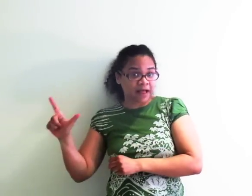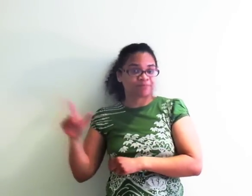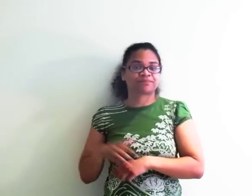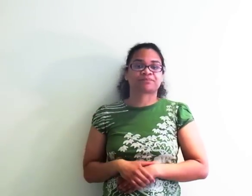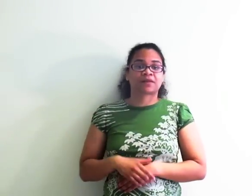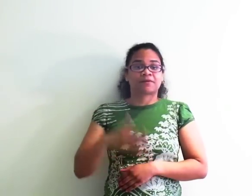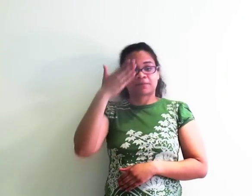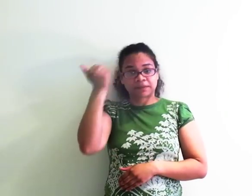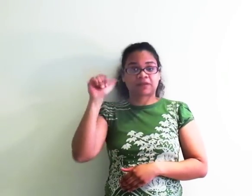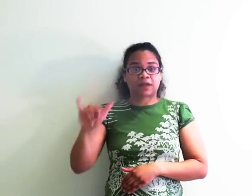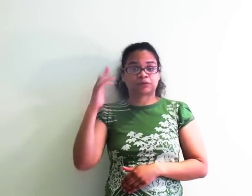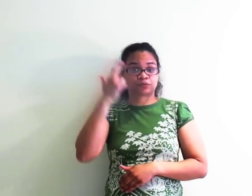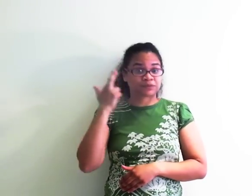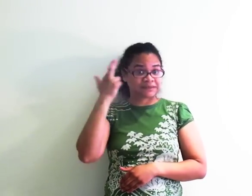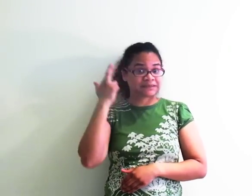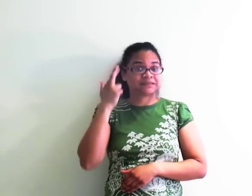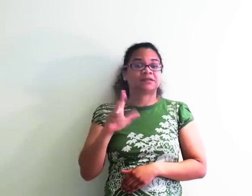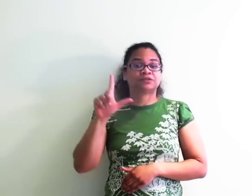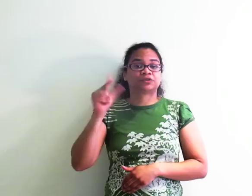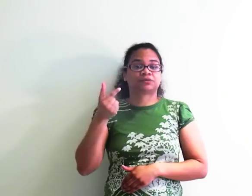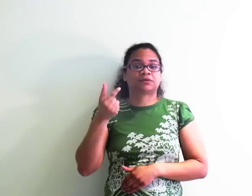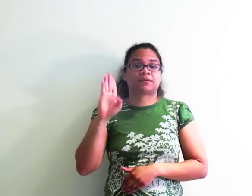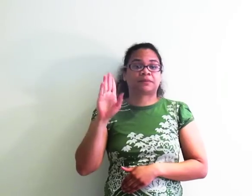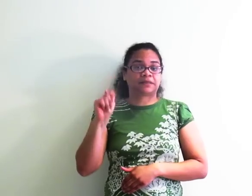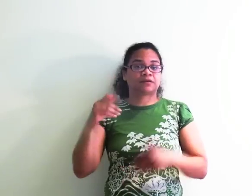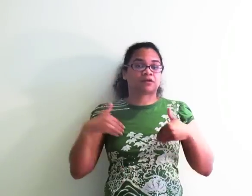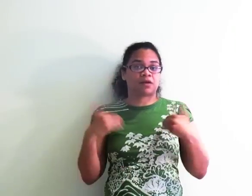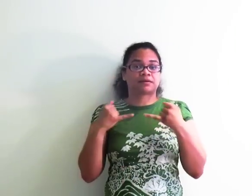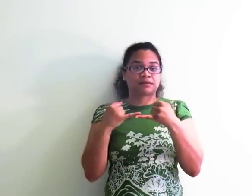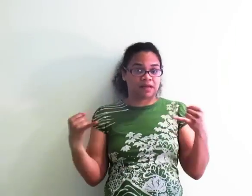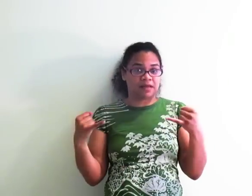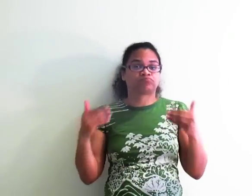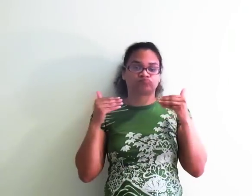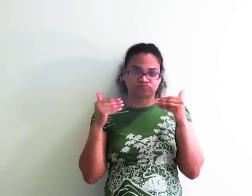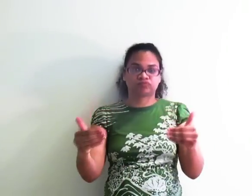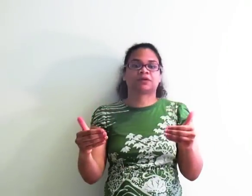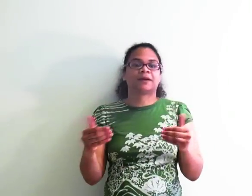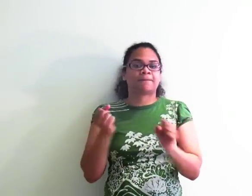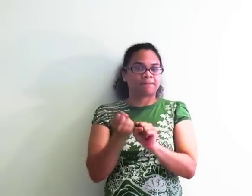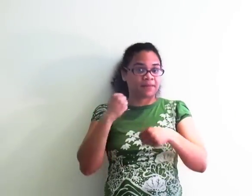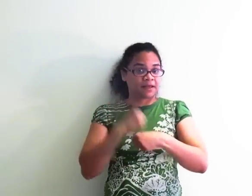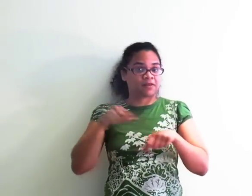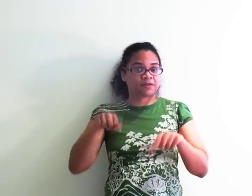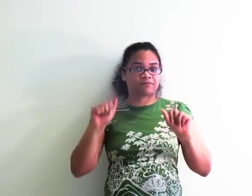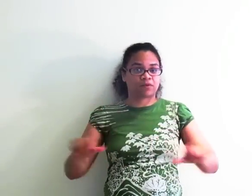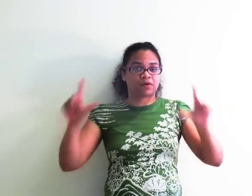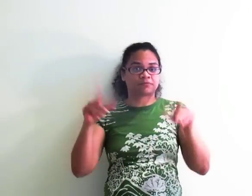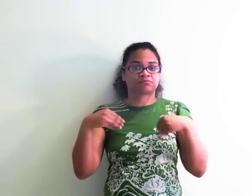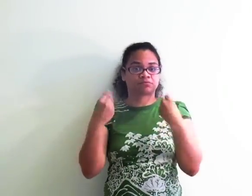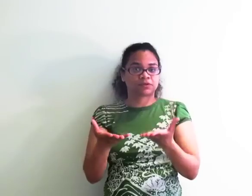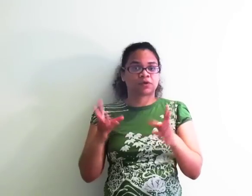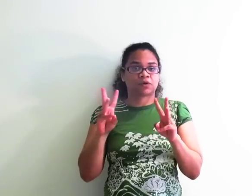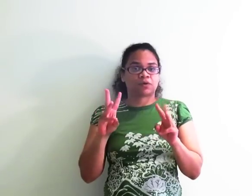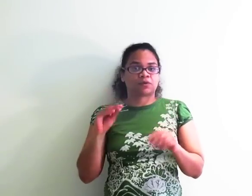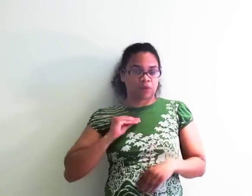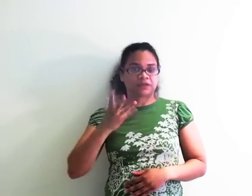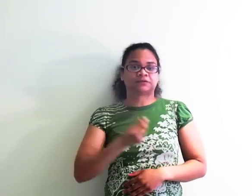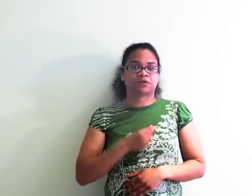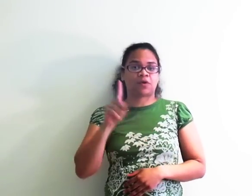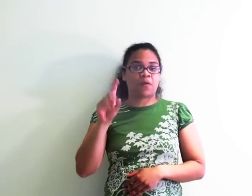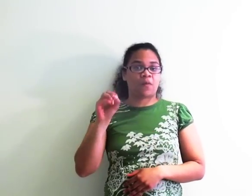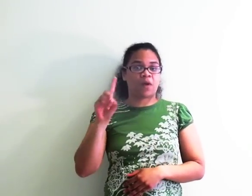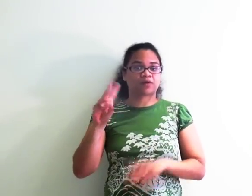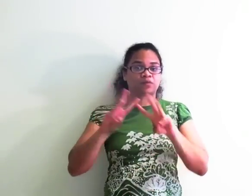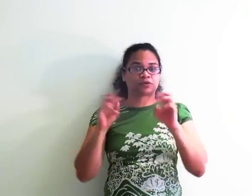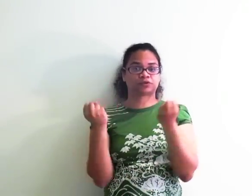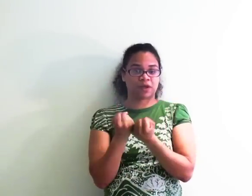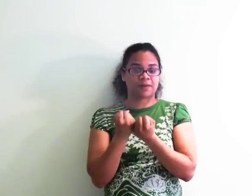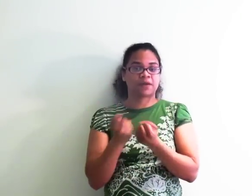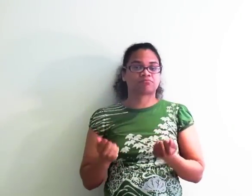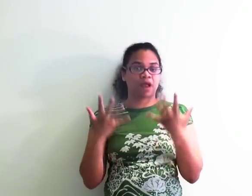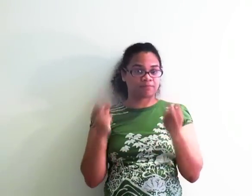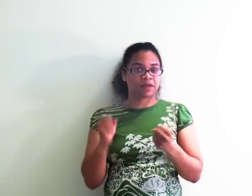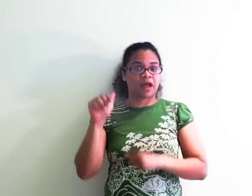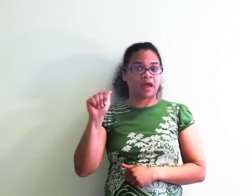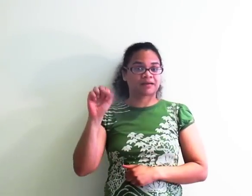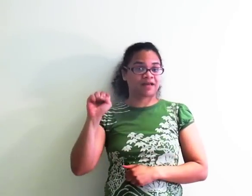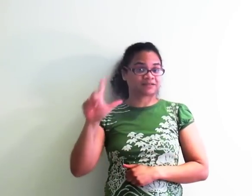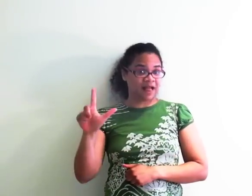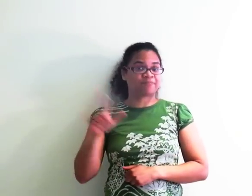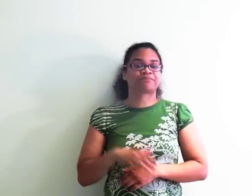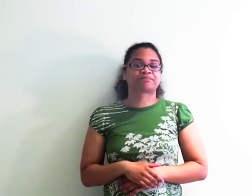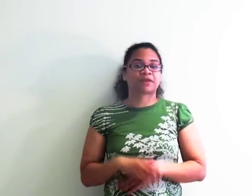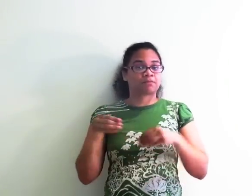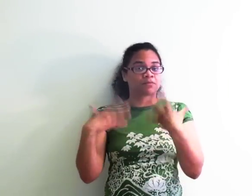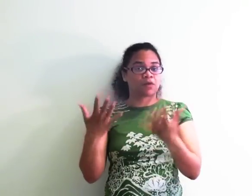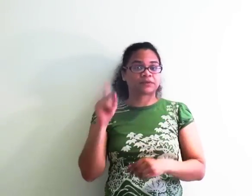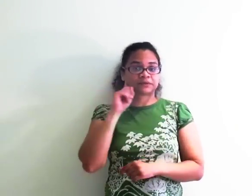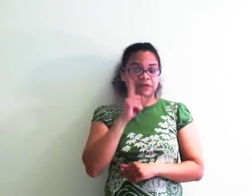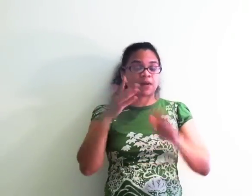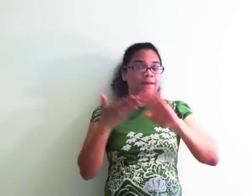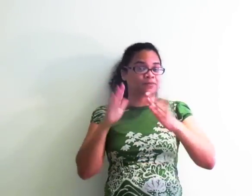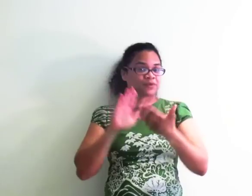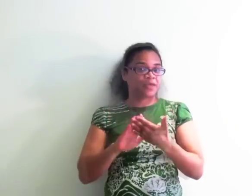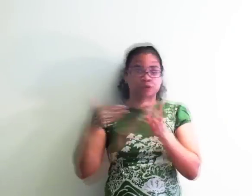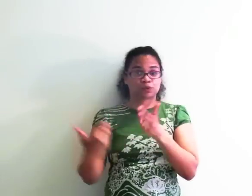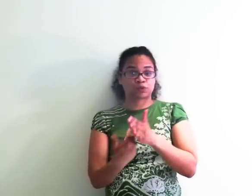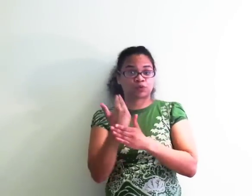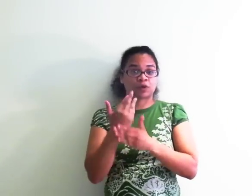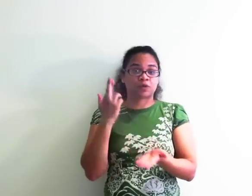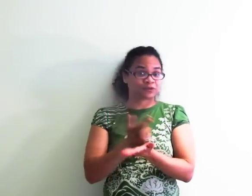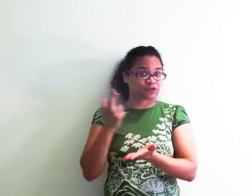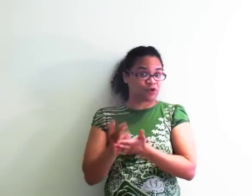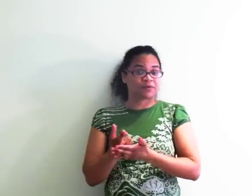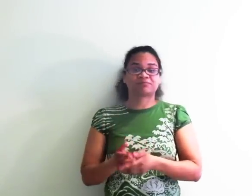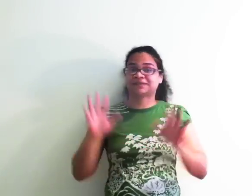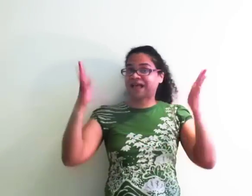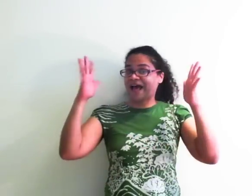Because of this, the LGBT Youth Line decided to produce a vlog to give you a Trans 101 workshop in American Sign Language, providing the Deaf community a brand new resource.